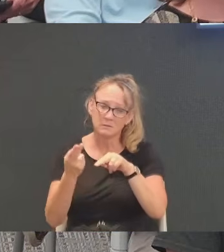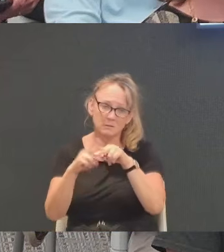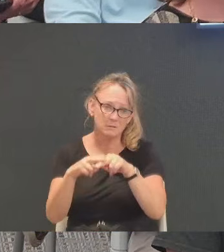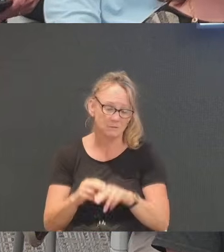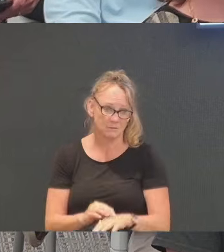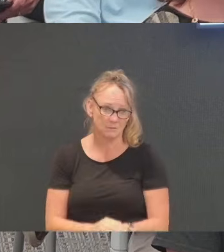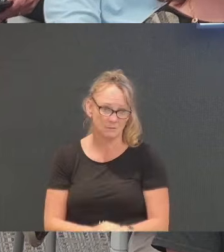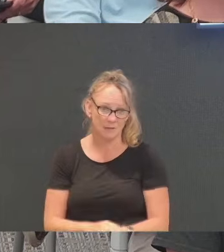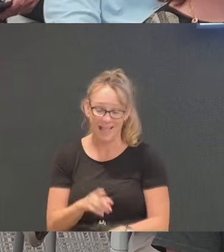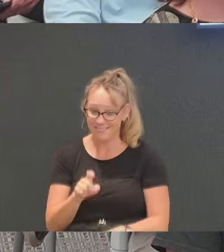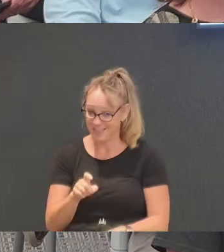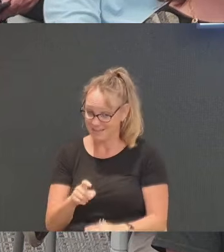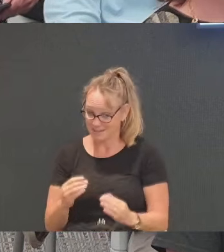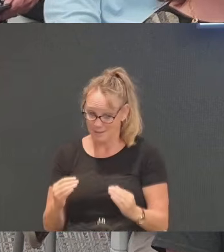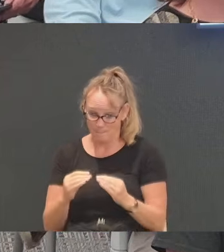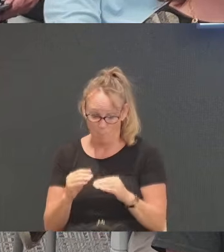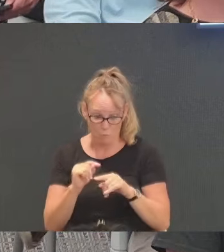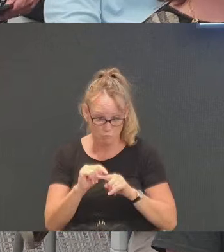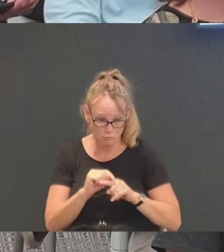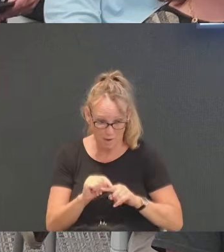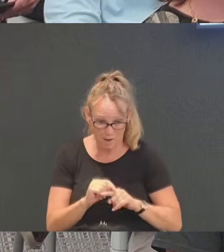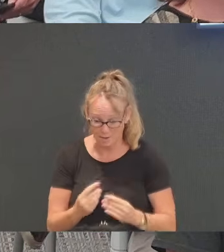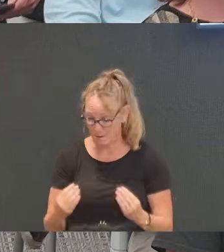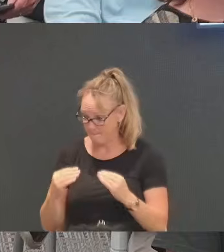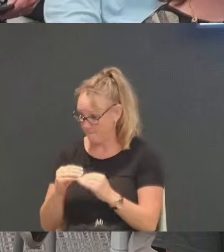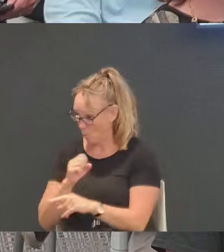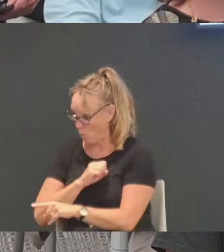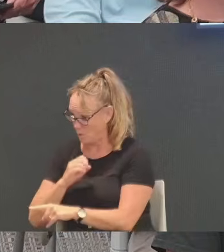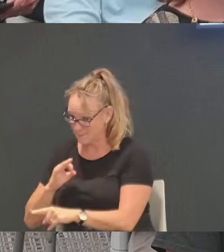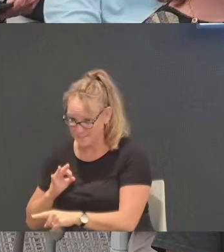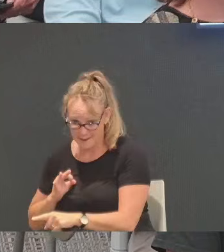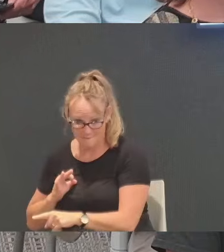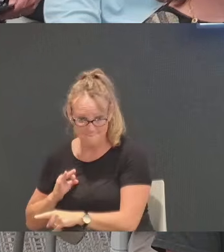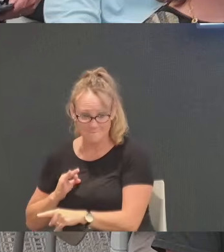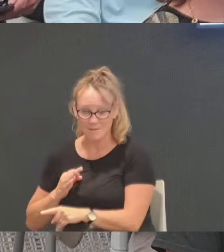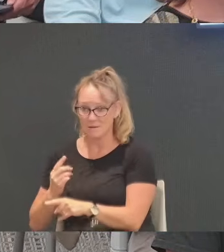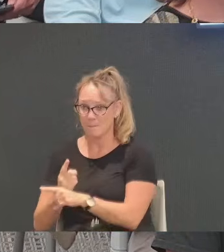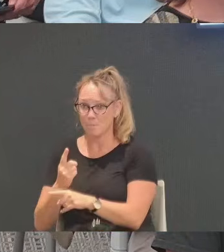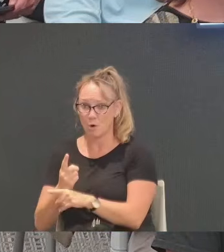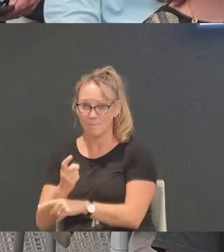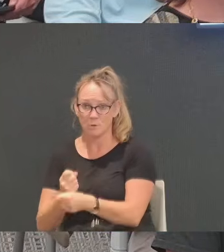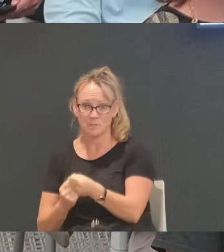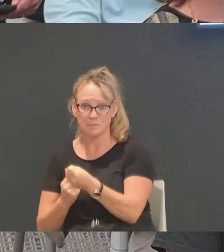They need more trained and educated staff to properly support youth with complex needs. These